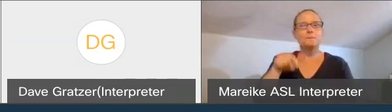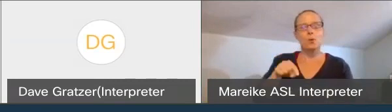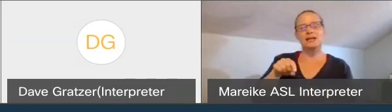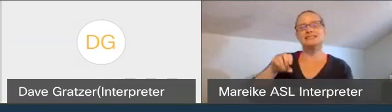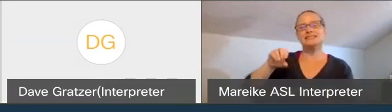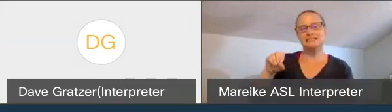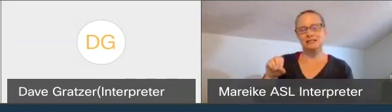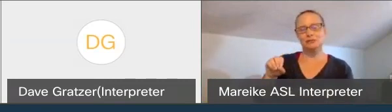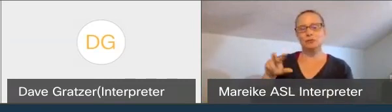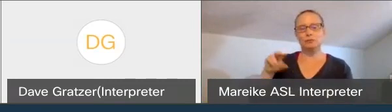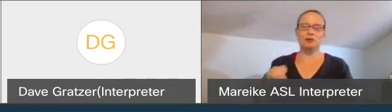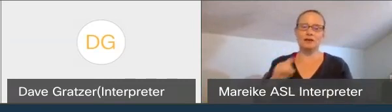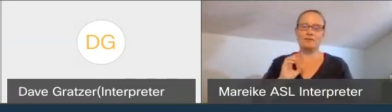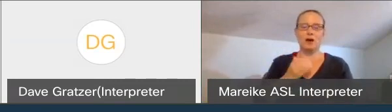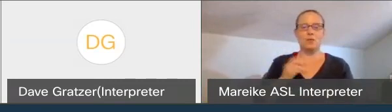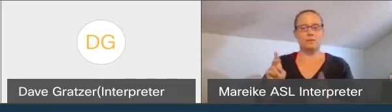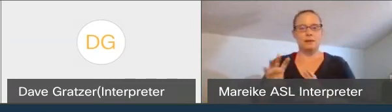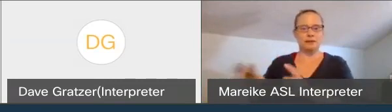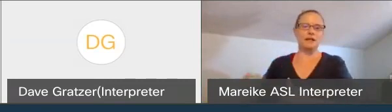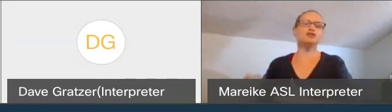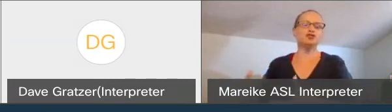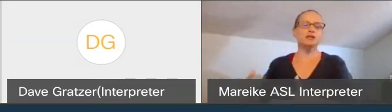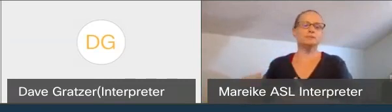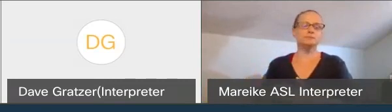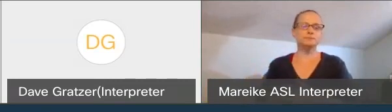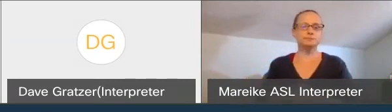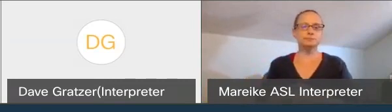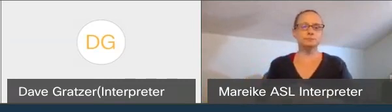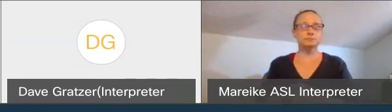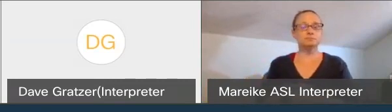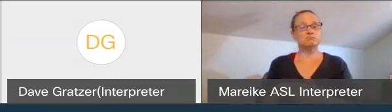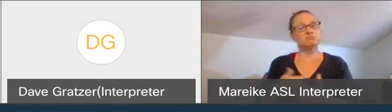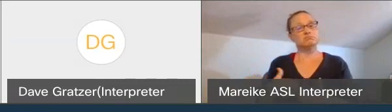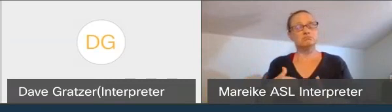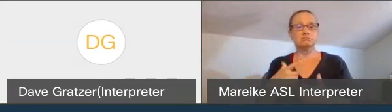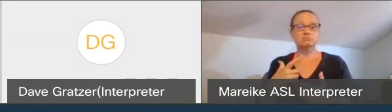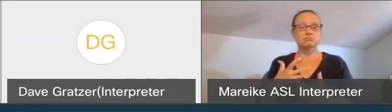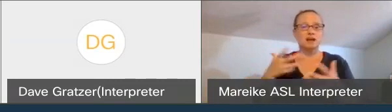um, resulting in a large amount of service use.